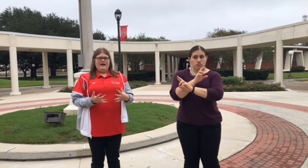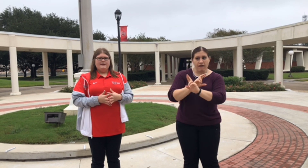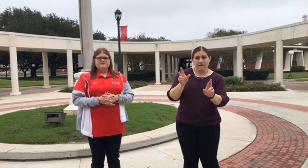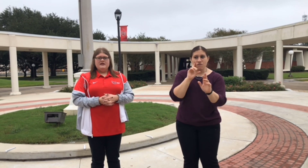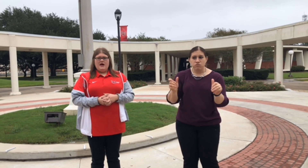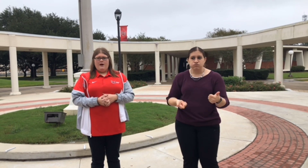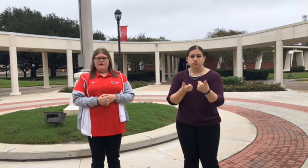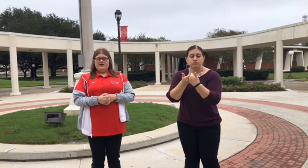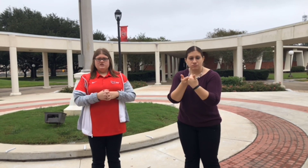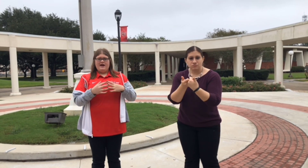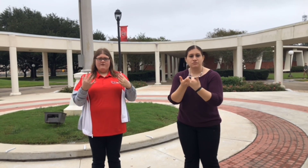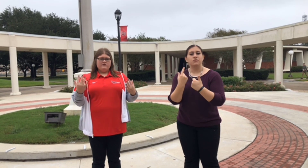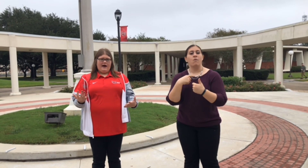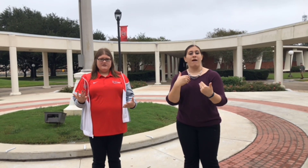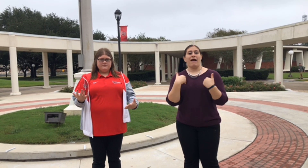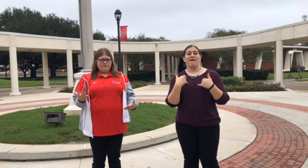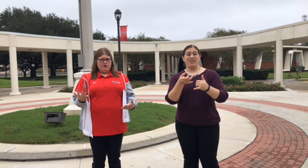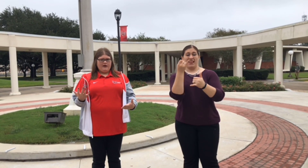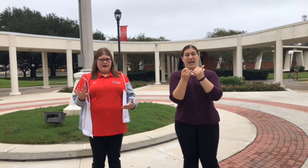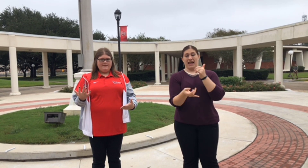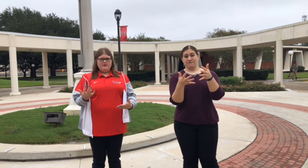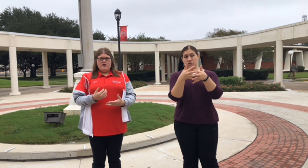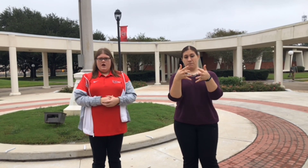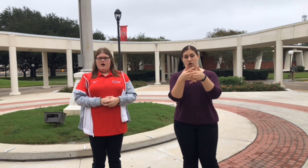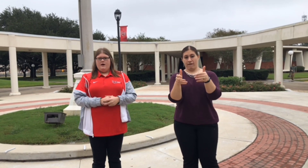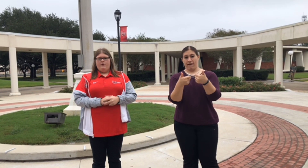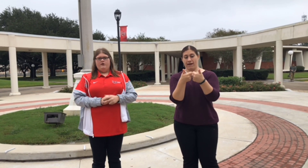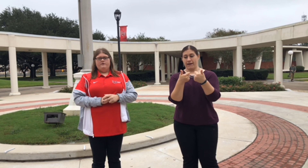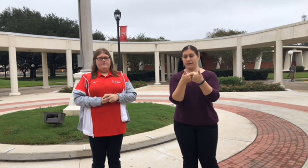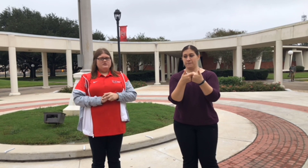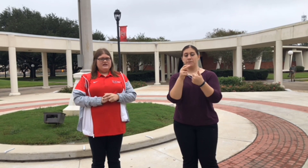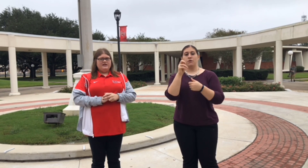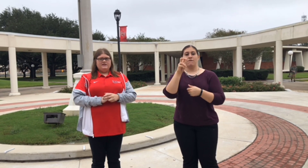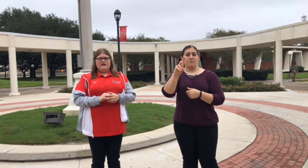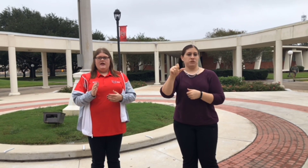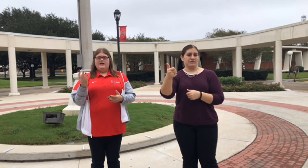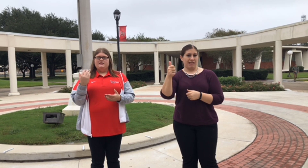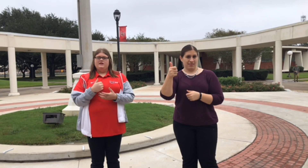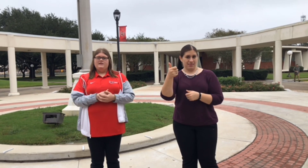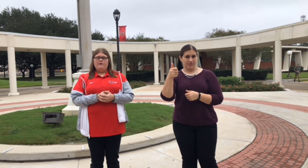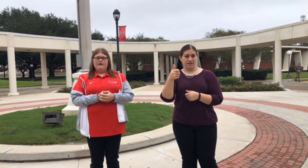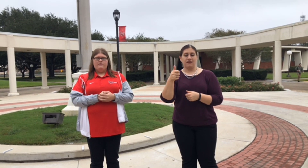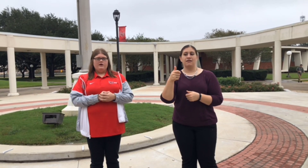games. We actually have our last football game on November 10. a